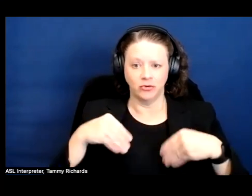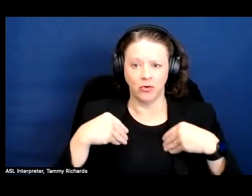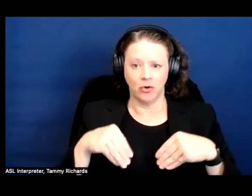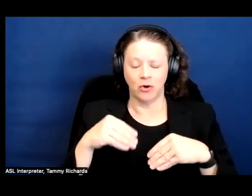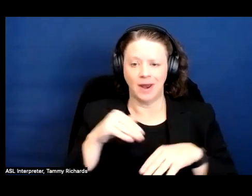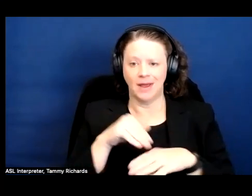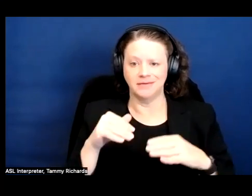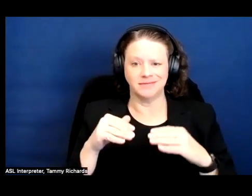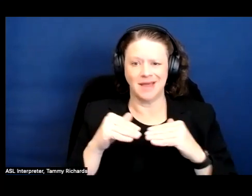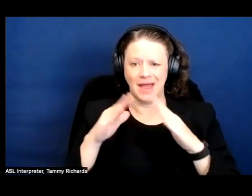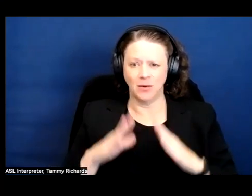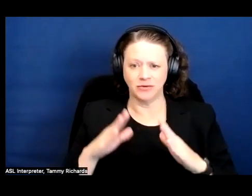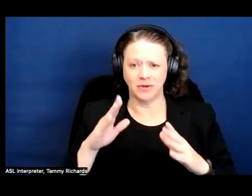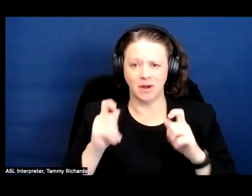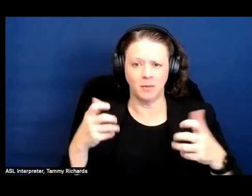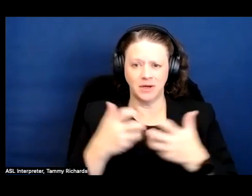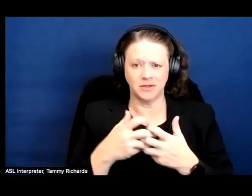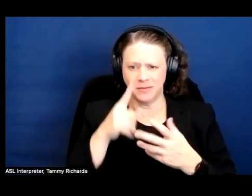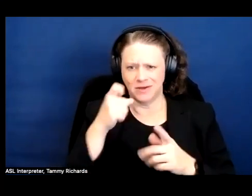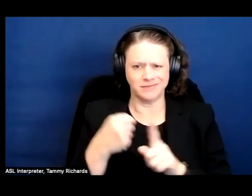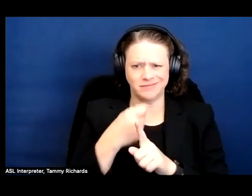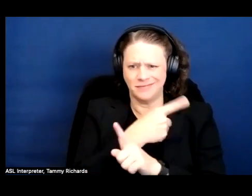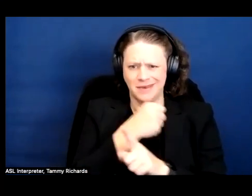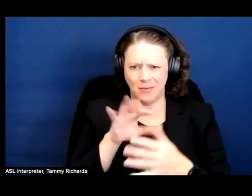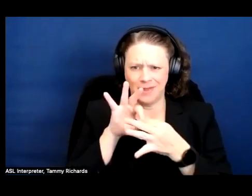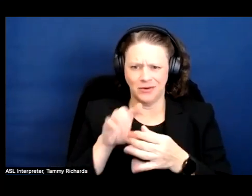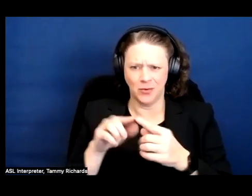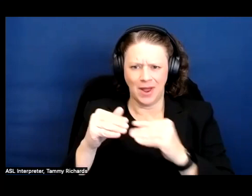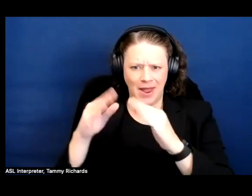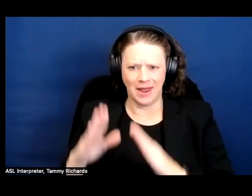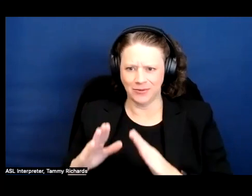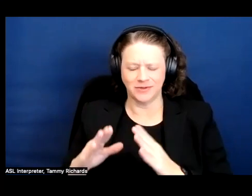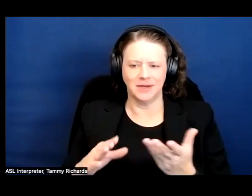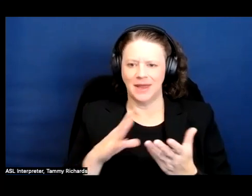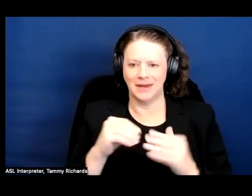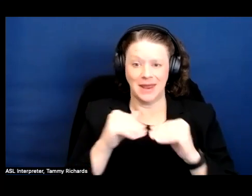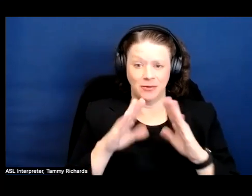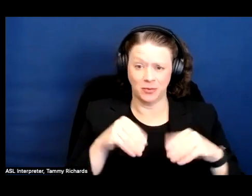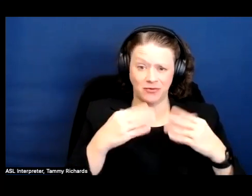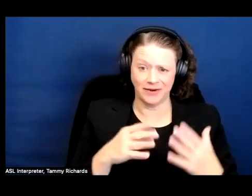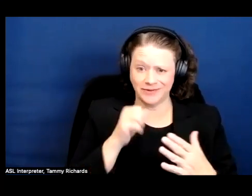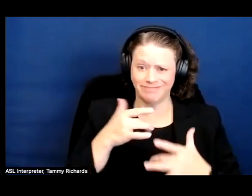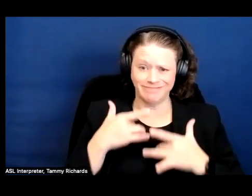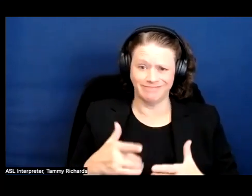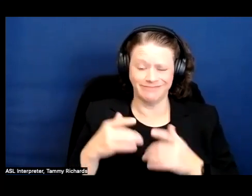Some cost or financial burdens on providers is to be expected. And then with fundamental alteration, the question is,